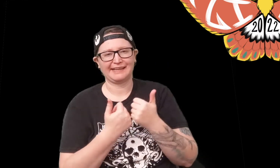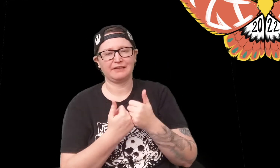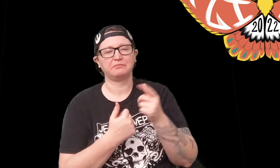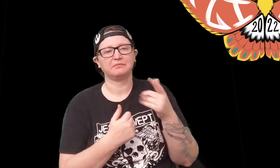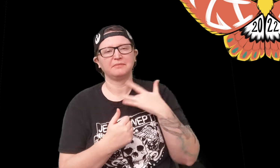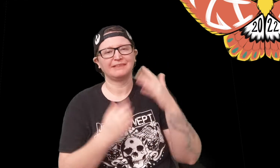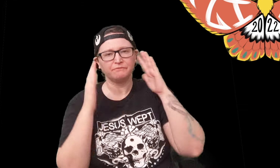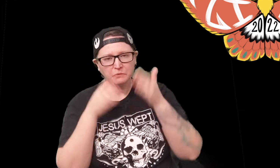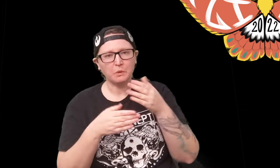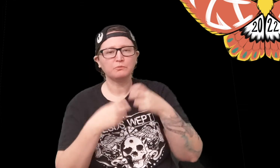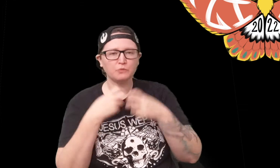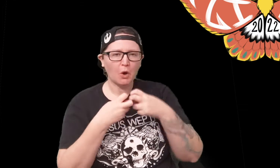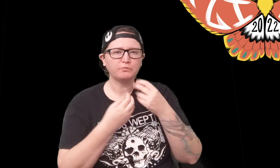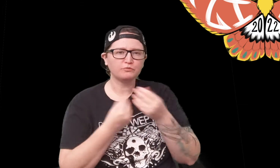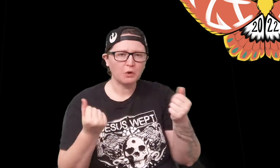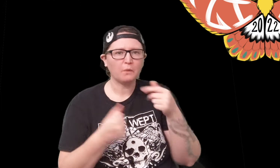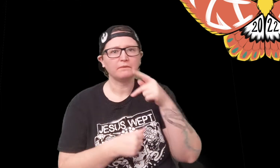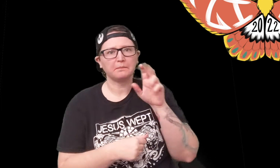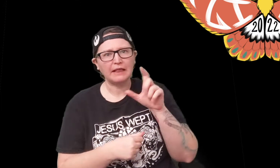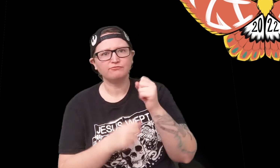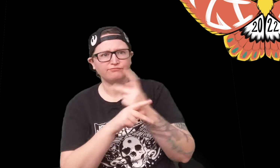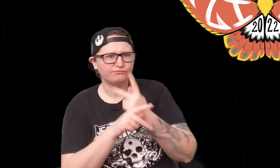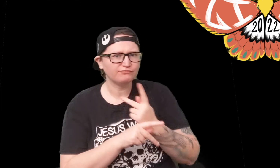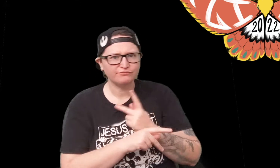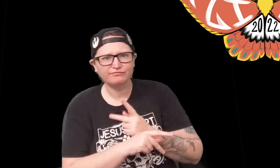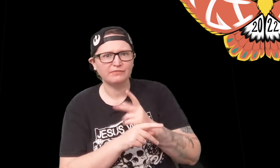so kind of old school games again focus on problem solving